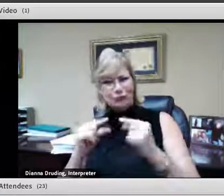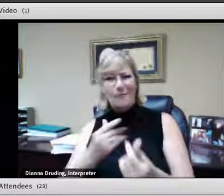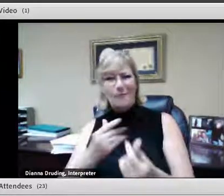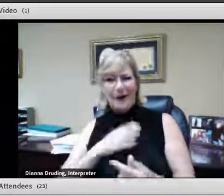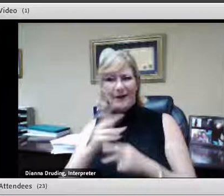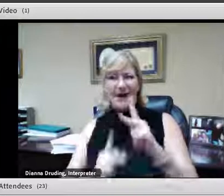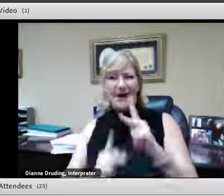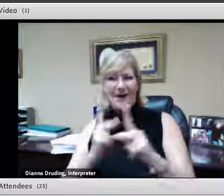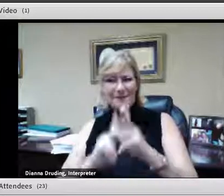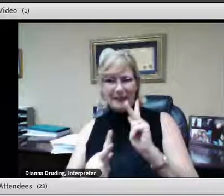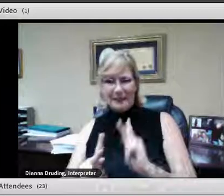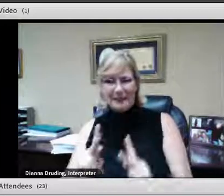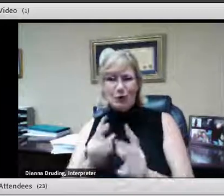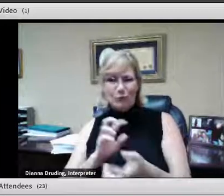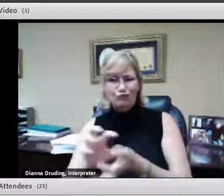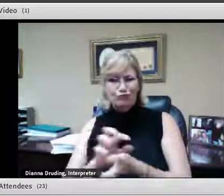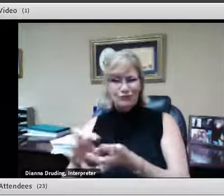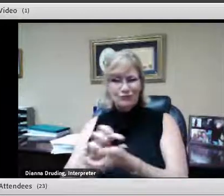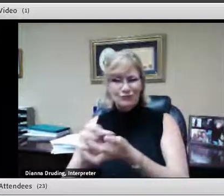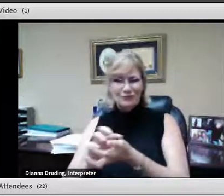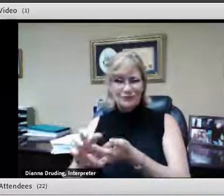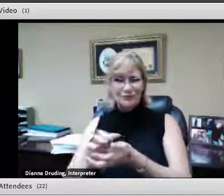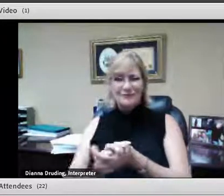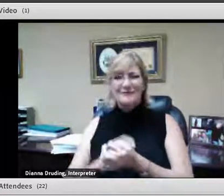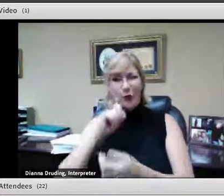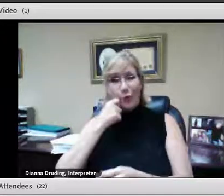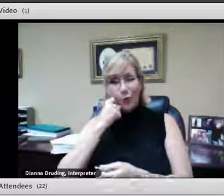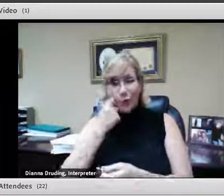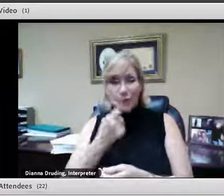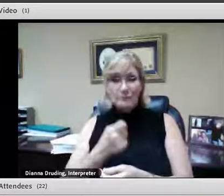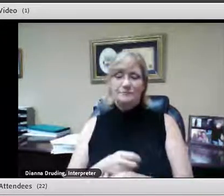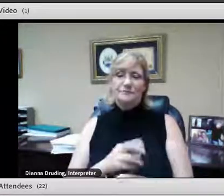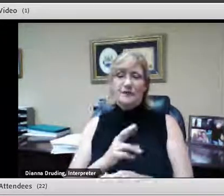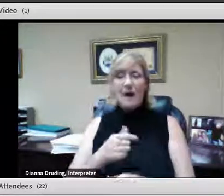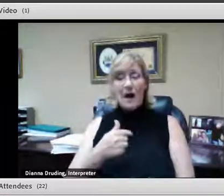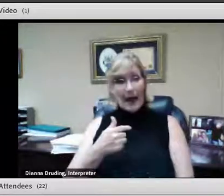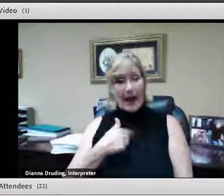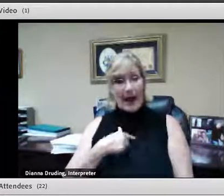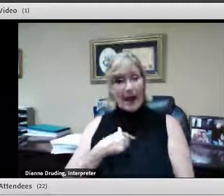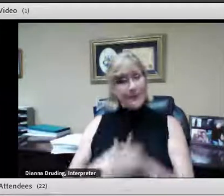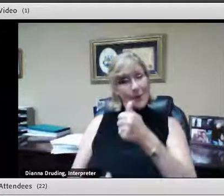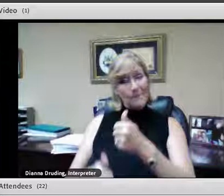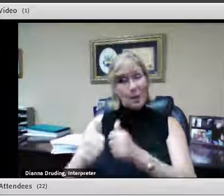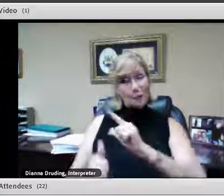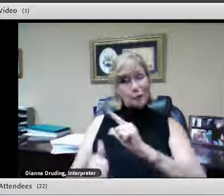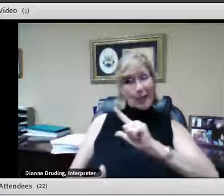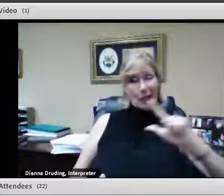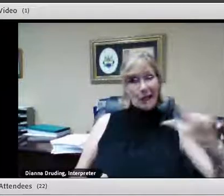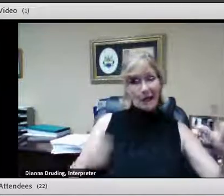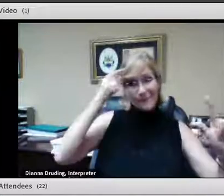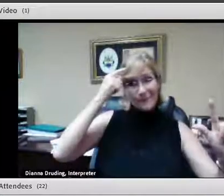All right, very nice, Linda. Cool. Ryan: All right, looks like I am the most left-brained person in the room today.